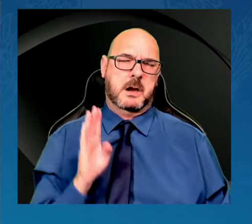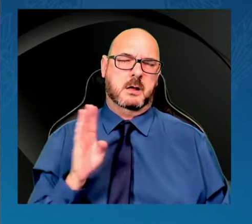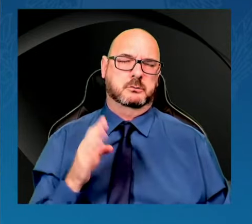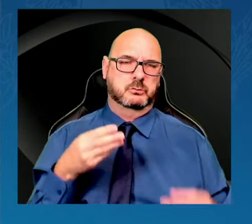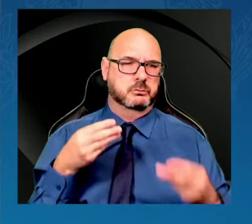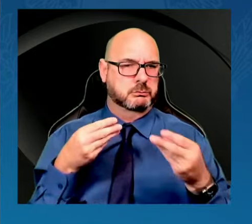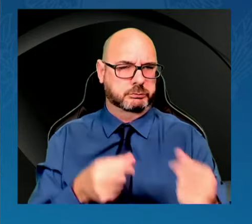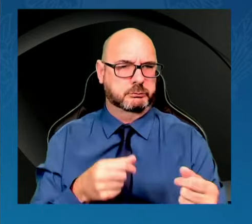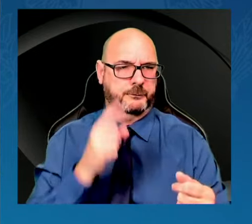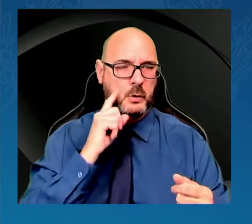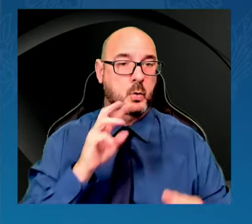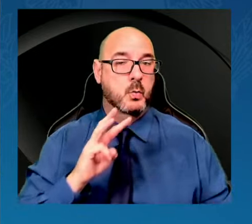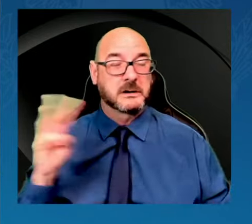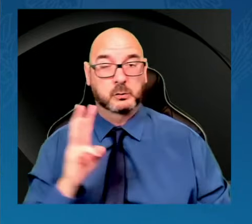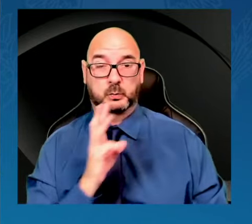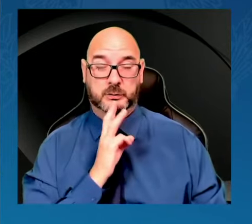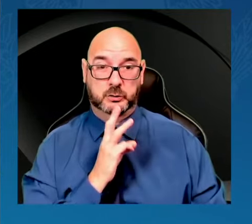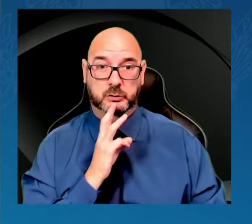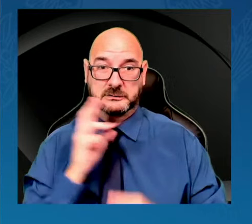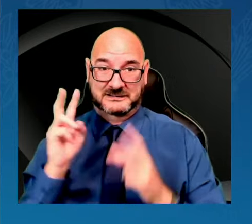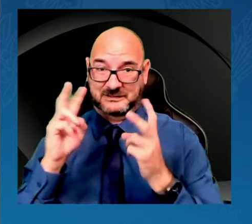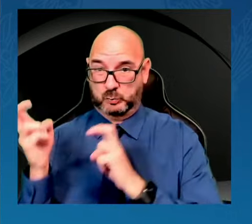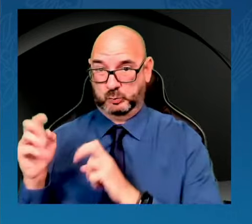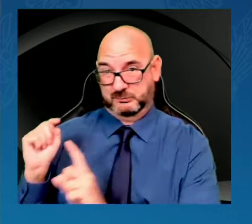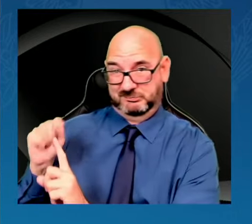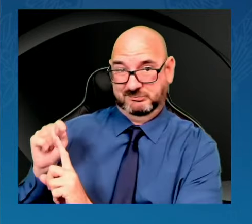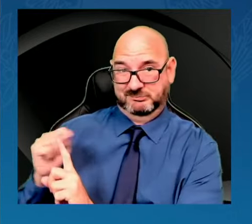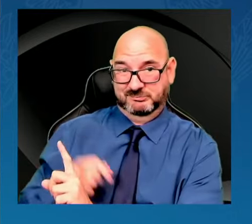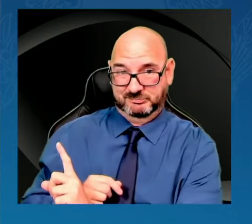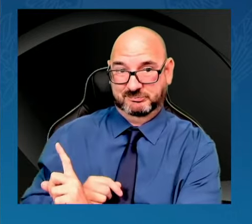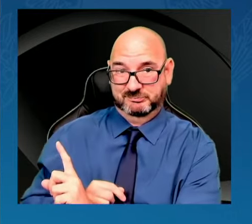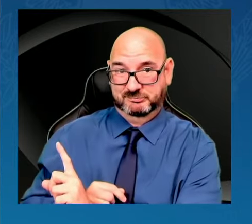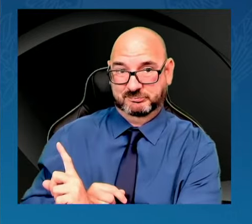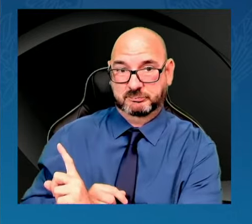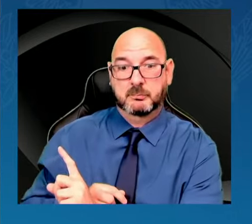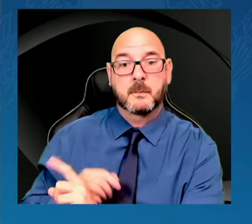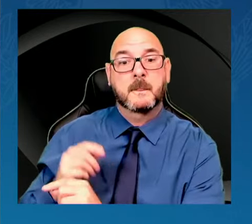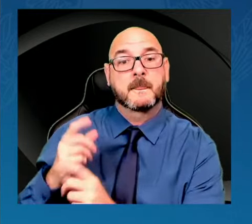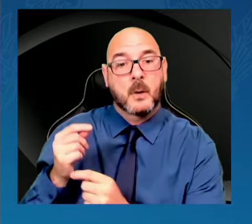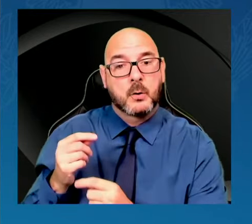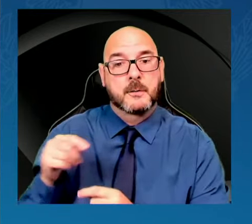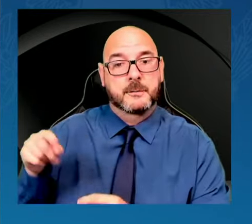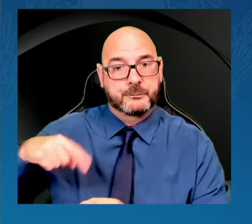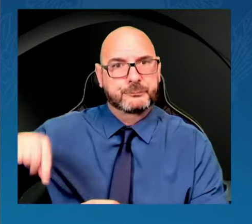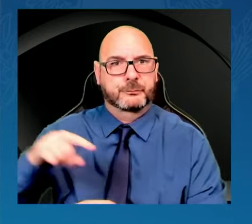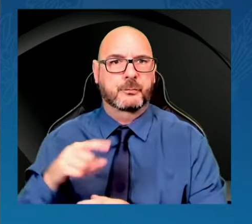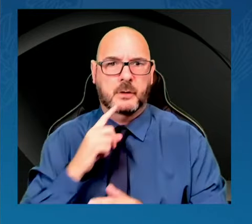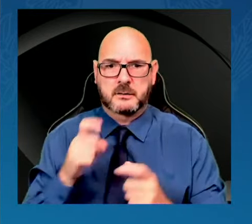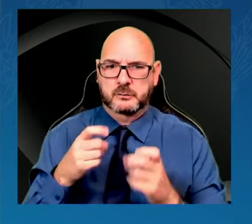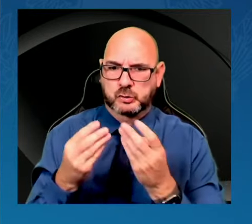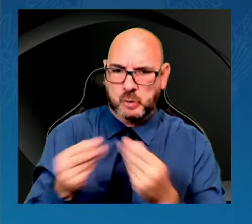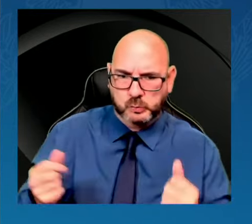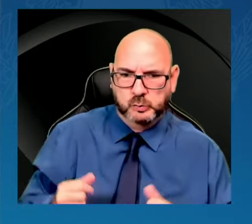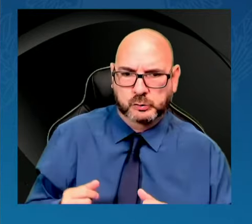So that's going to be the resources that we need to -- to diversify water policy.